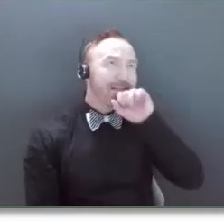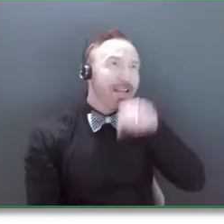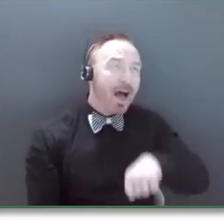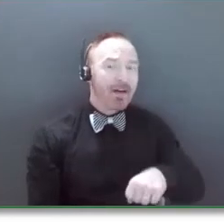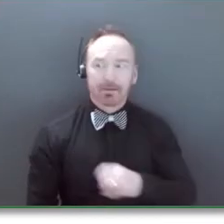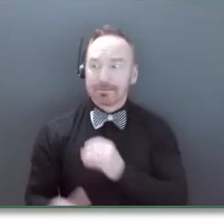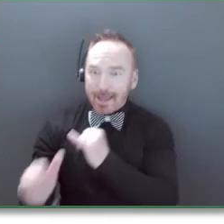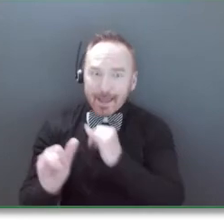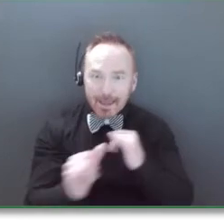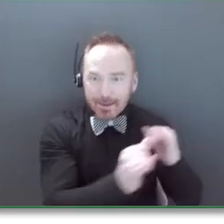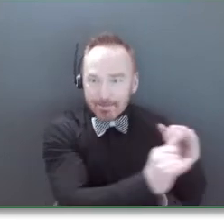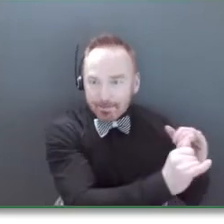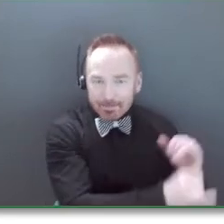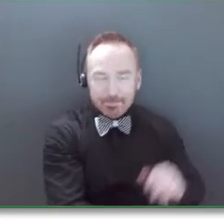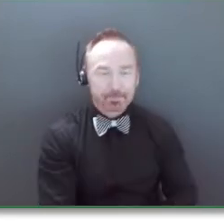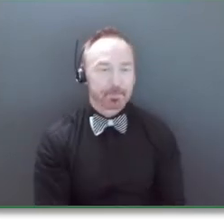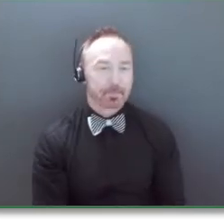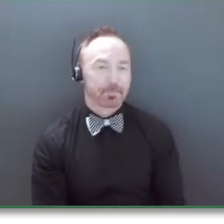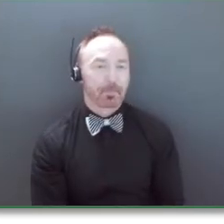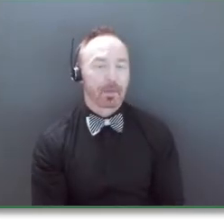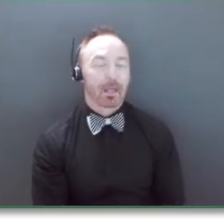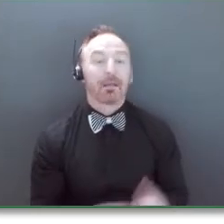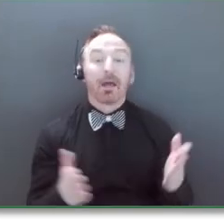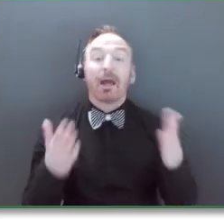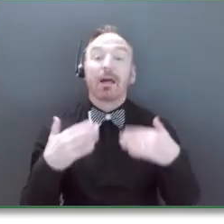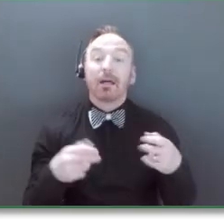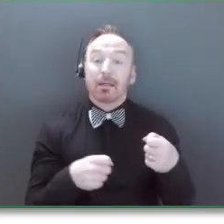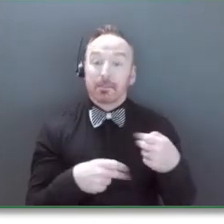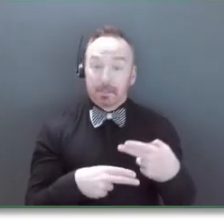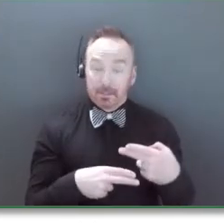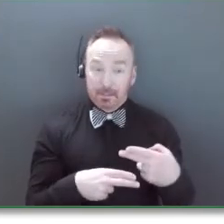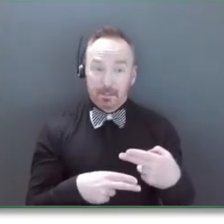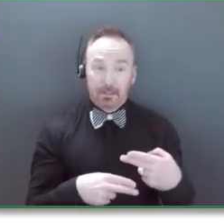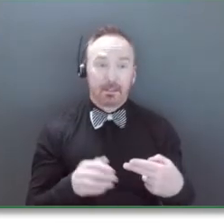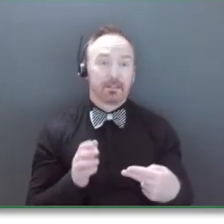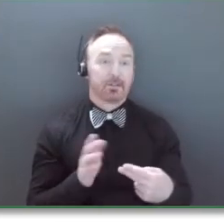Next slide please. They enjoy new adventures. In the photo